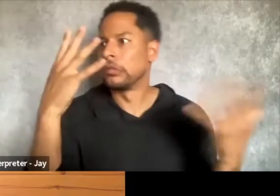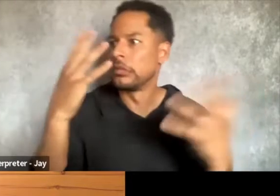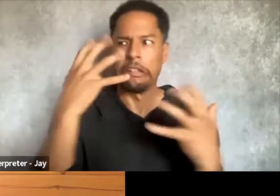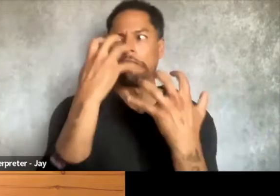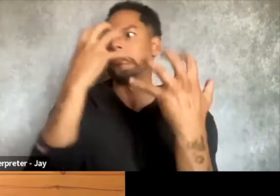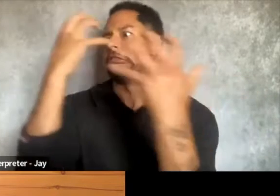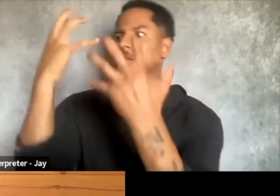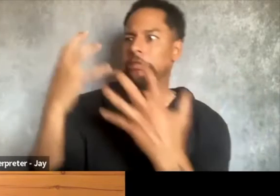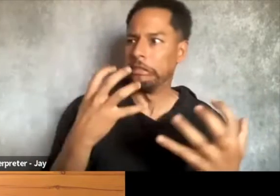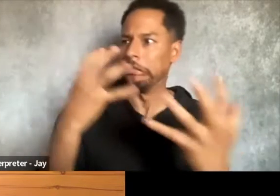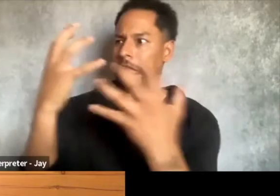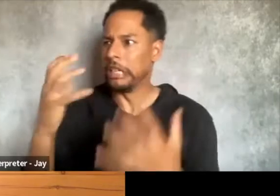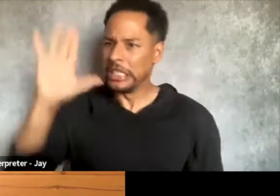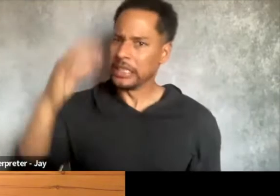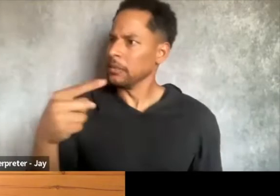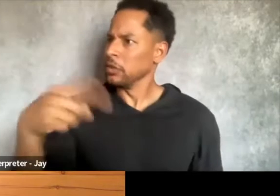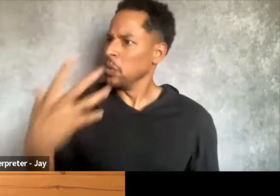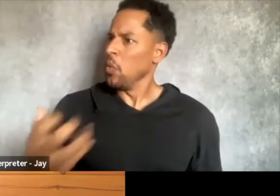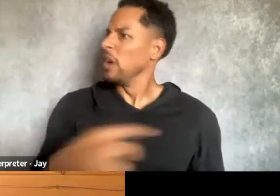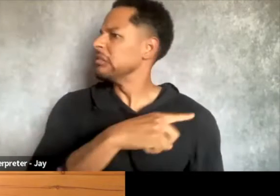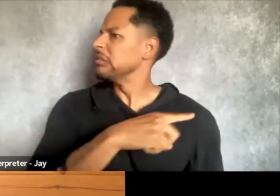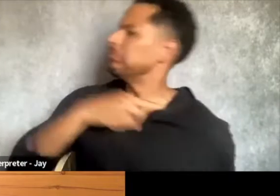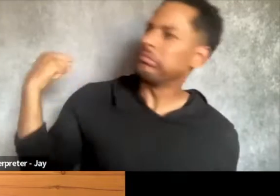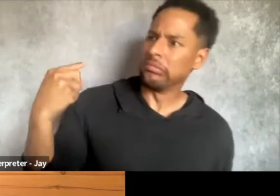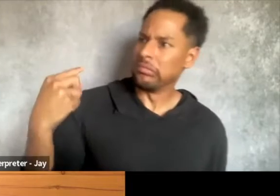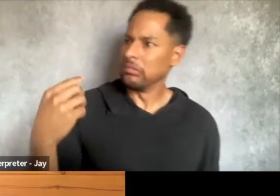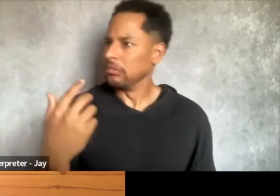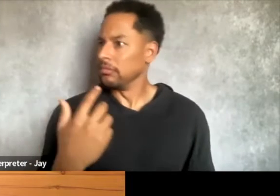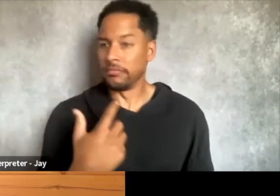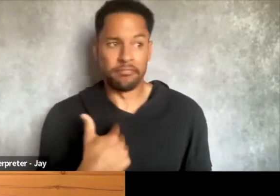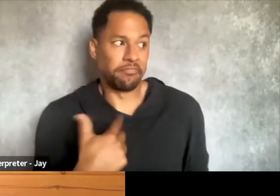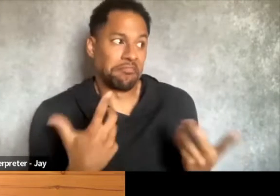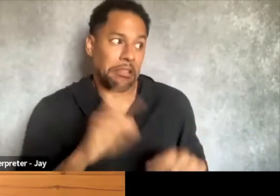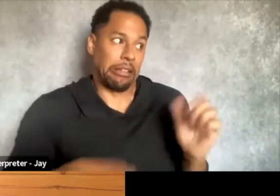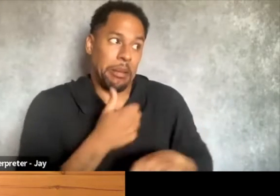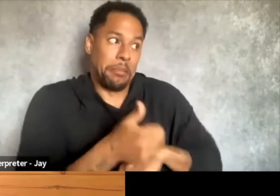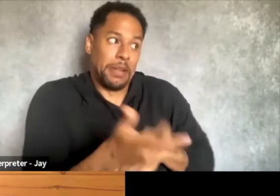She looks like she wants to cut my throat open with a scalpel. I can't say I blame her.